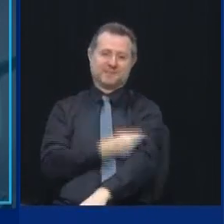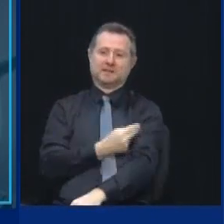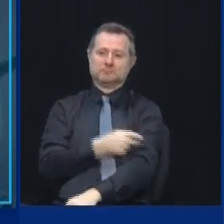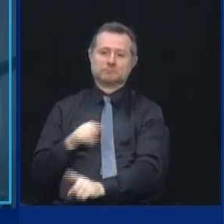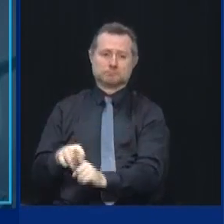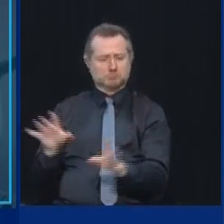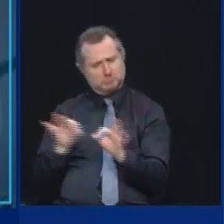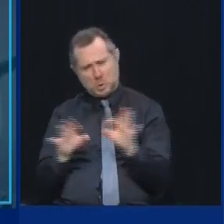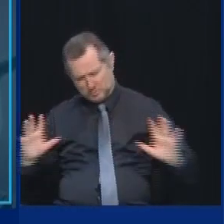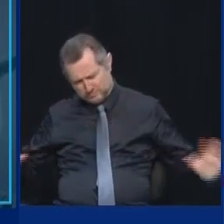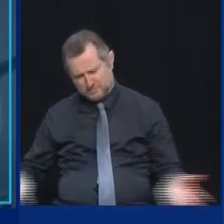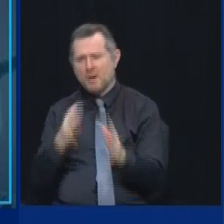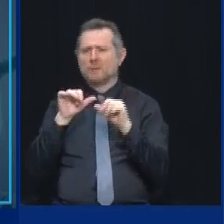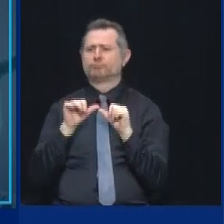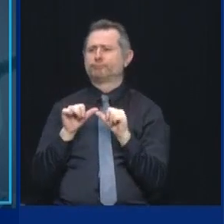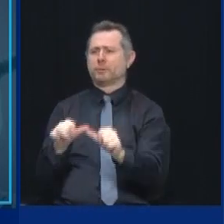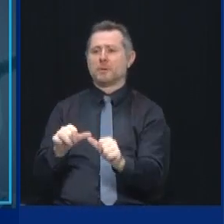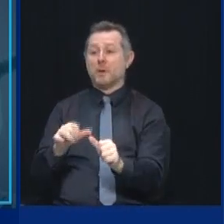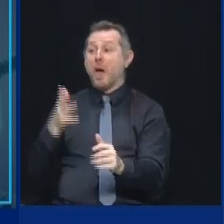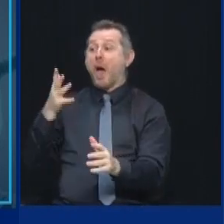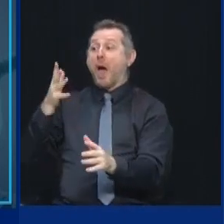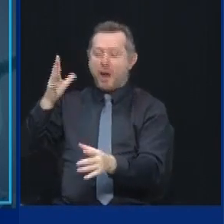IT'S THE ONE GLOBAL FACT THAT